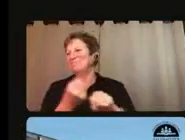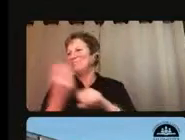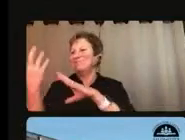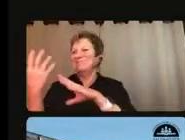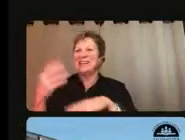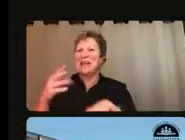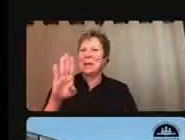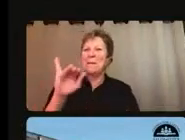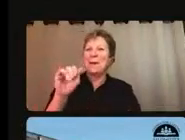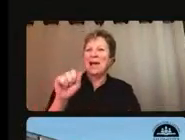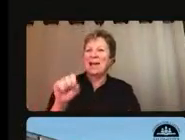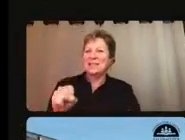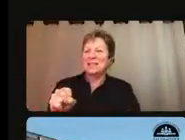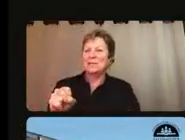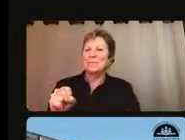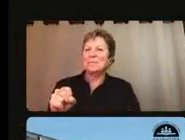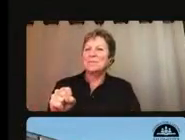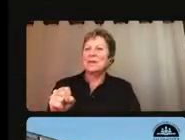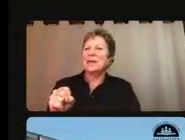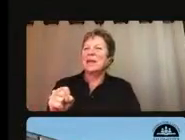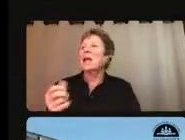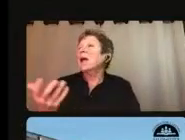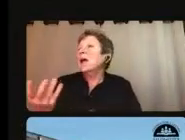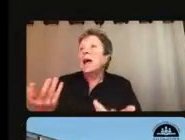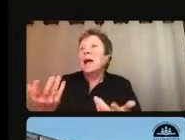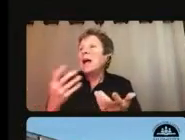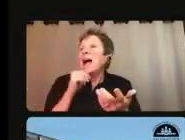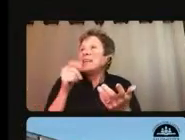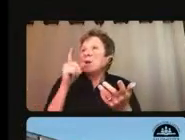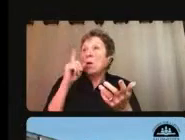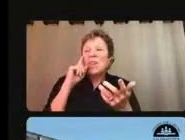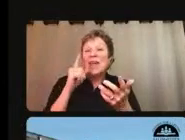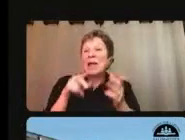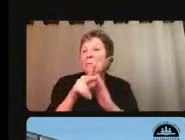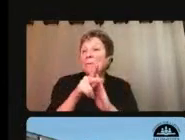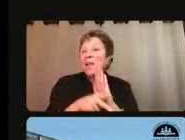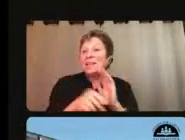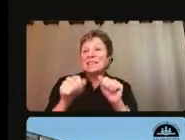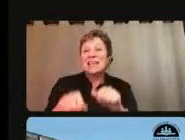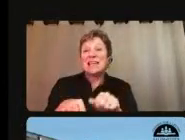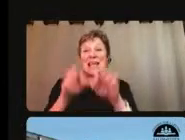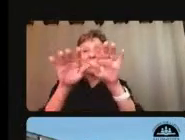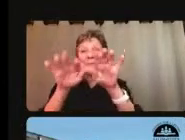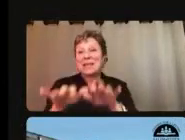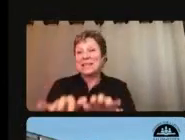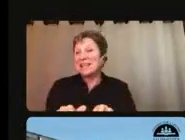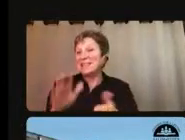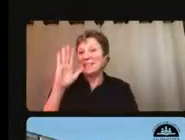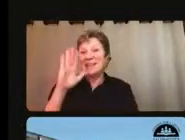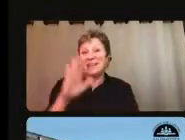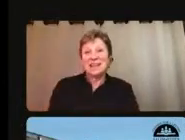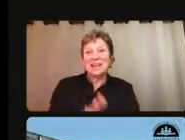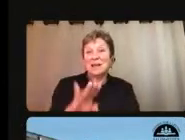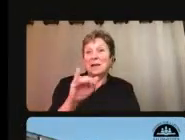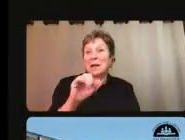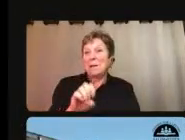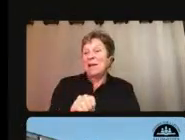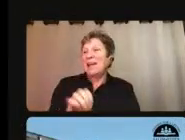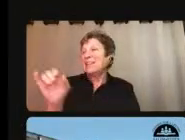HOW DOES ONE CRAFT A POLICY THAT MITIGATES BIASES?